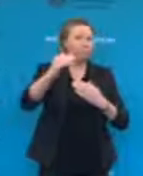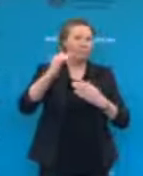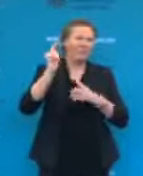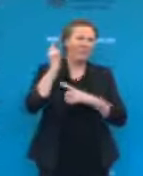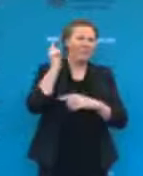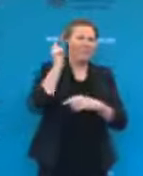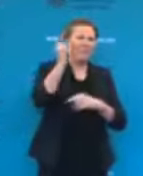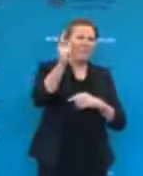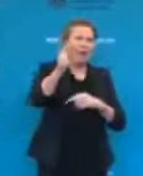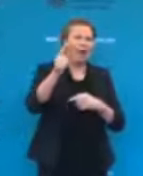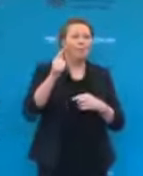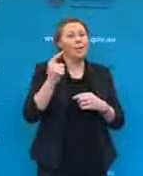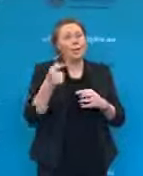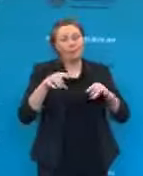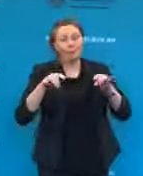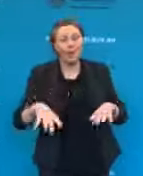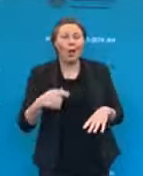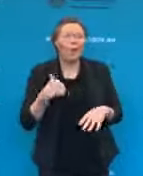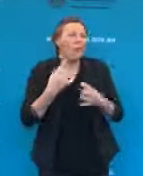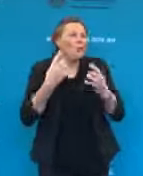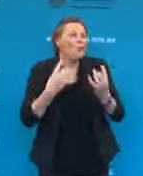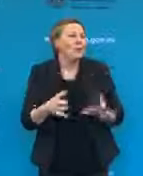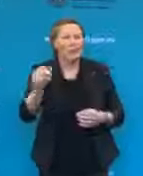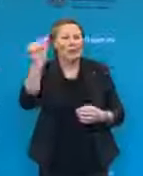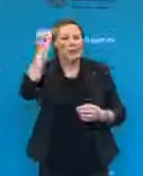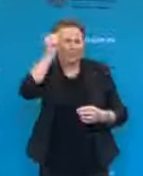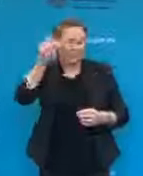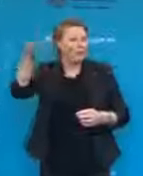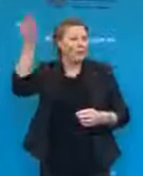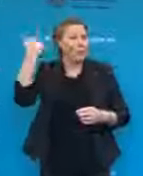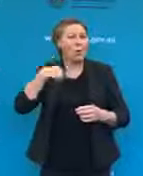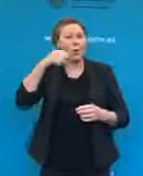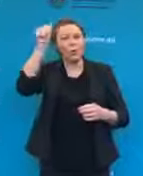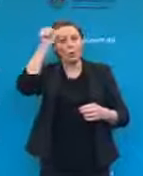we'd get some outbreaks. This outbreak in Victoria did concern us